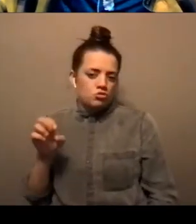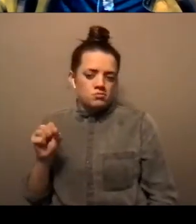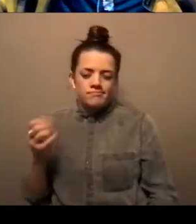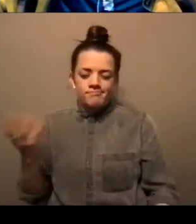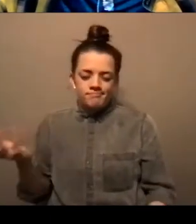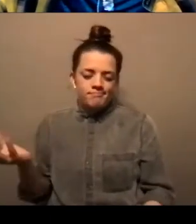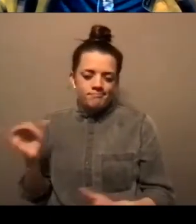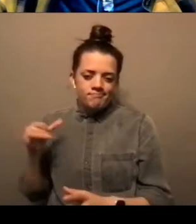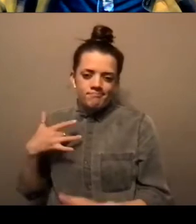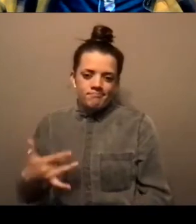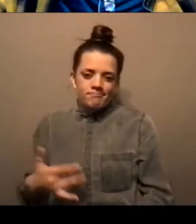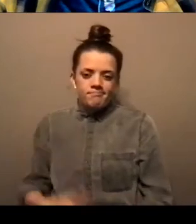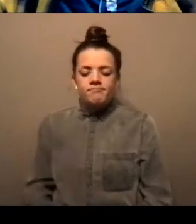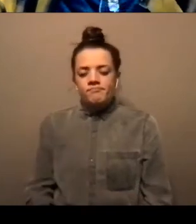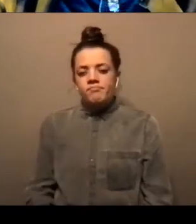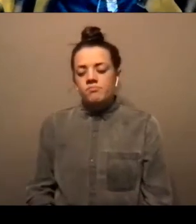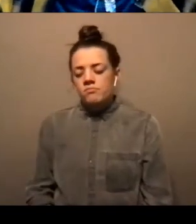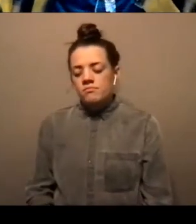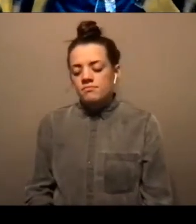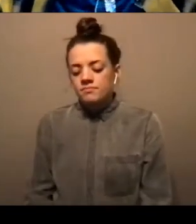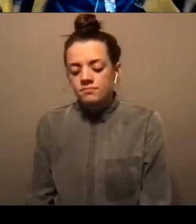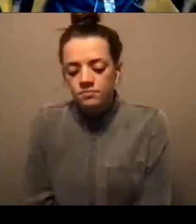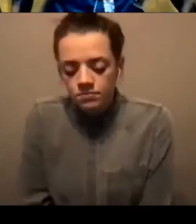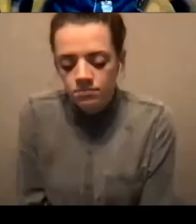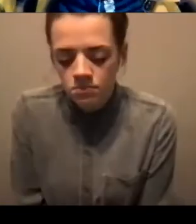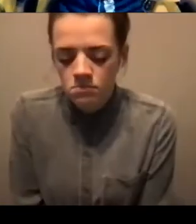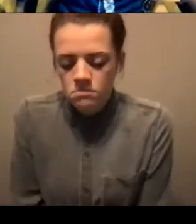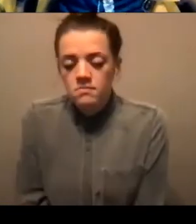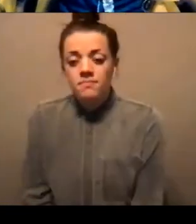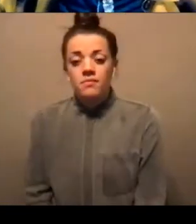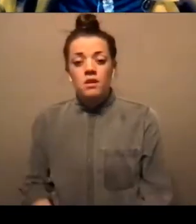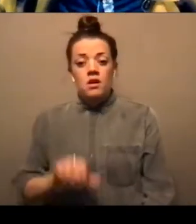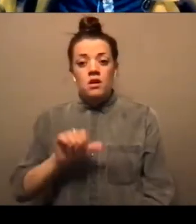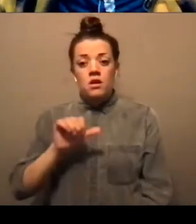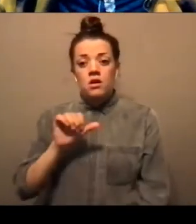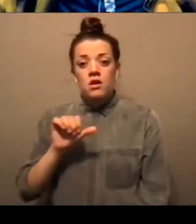Another thing to think about is multifactor authentication.